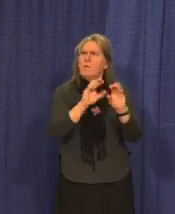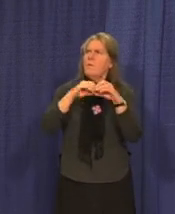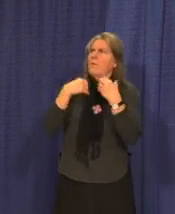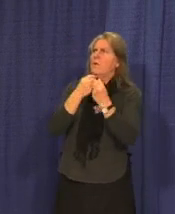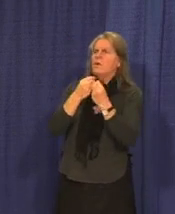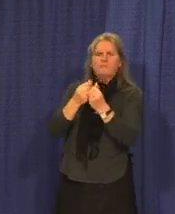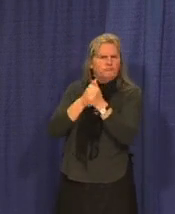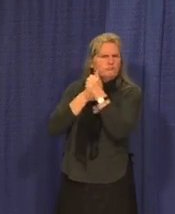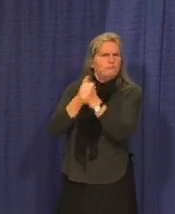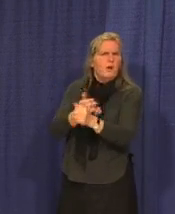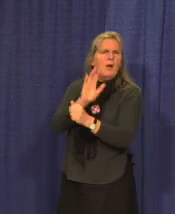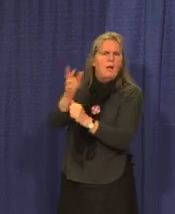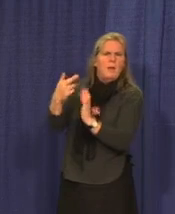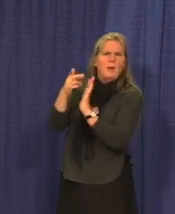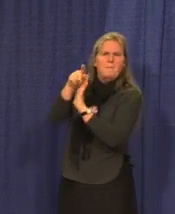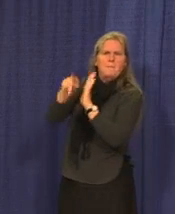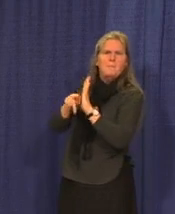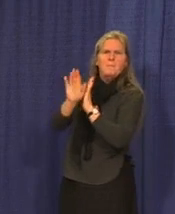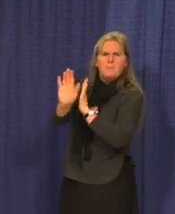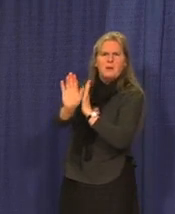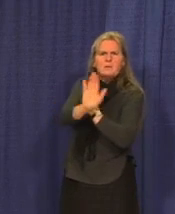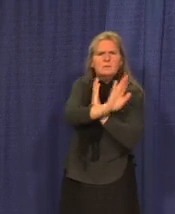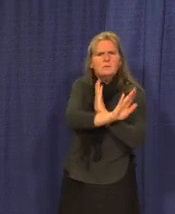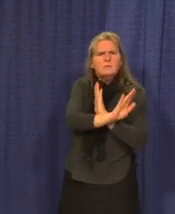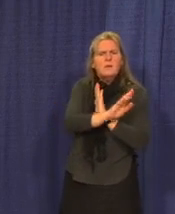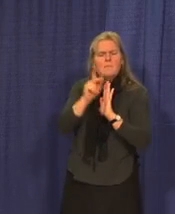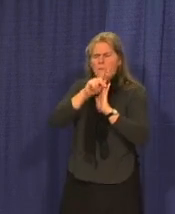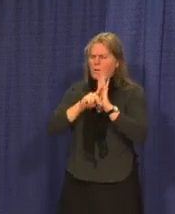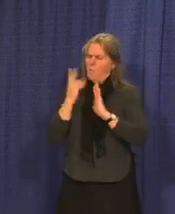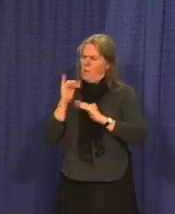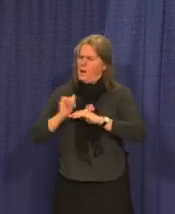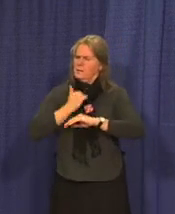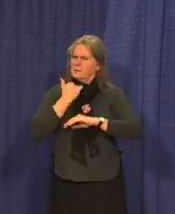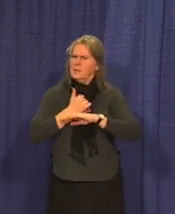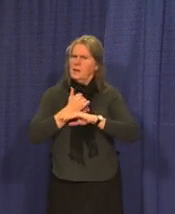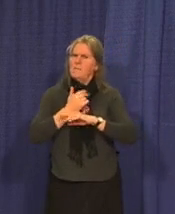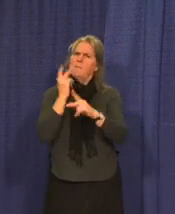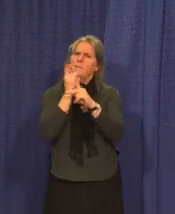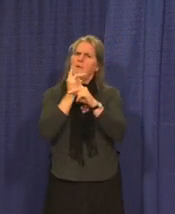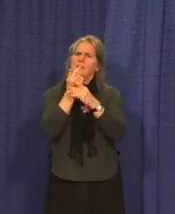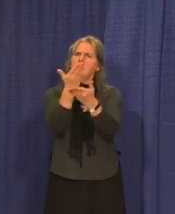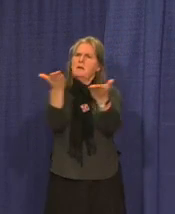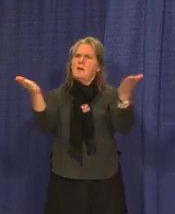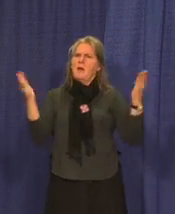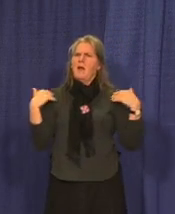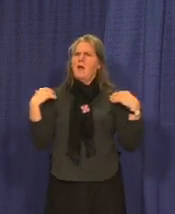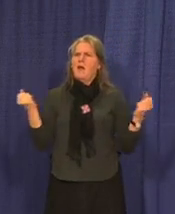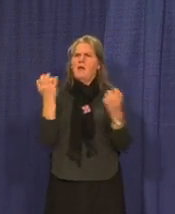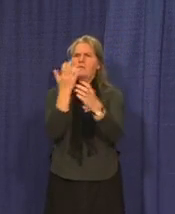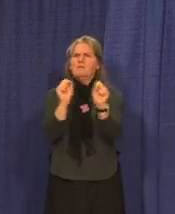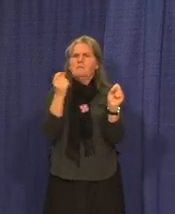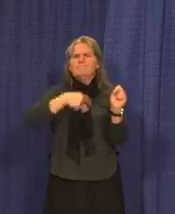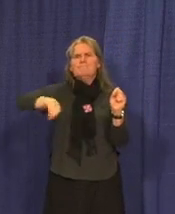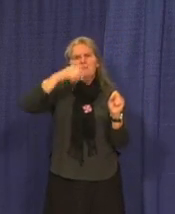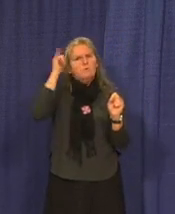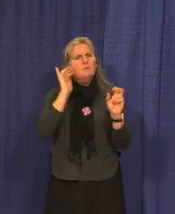organizations to wear masks. These policies are a precautionary measure that are meant to protect the health and